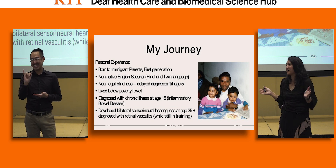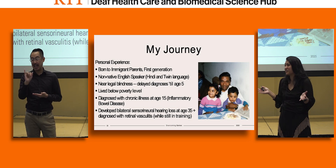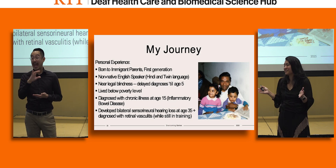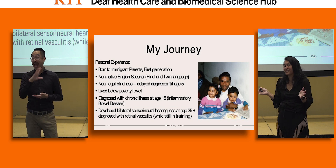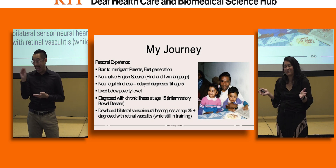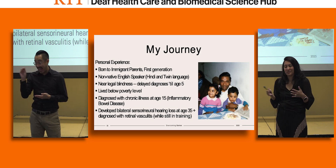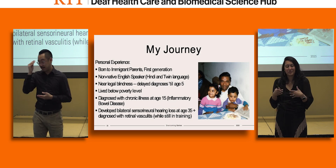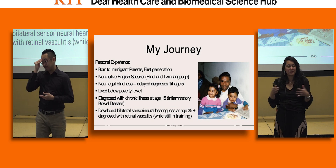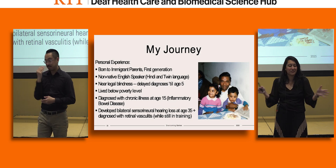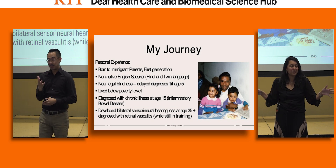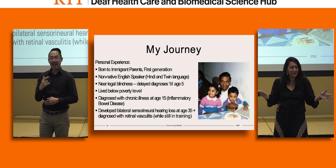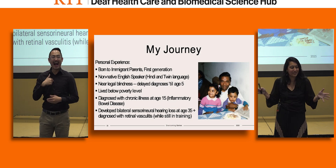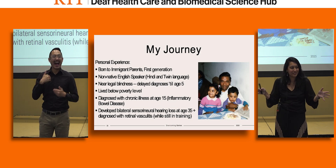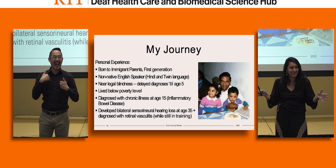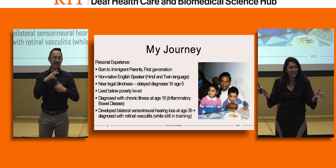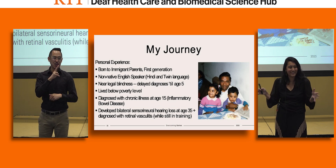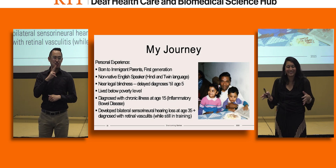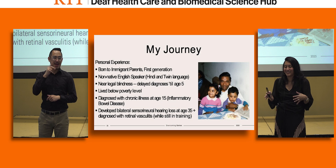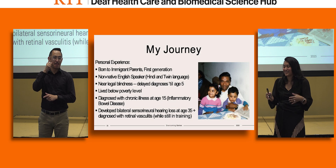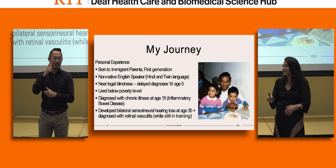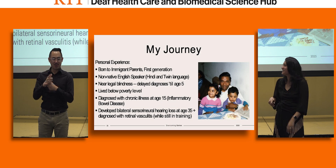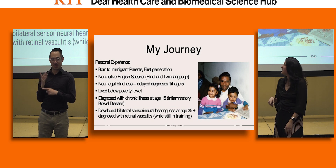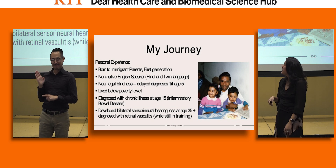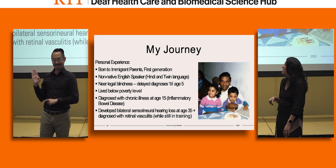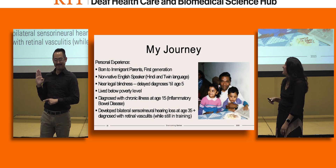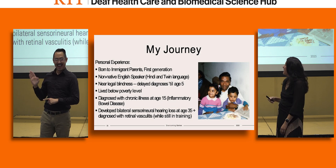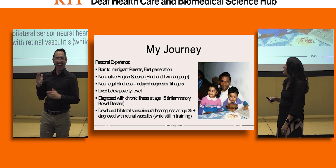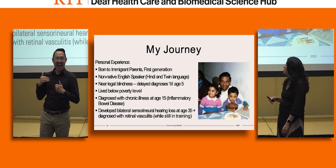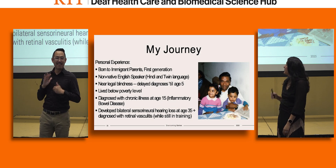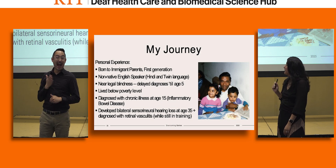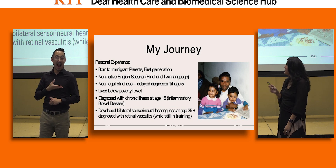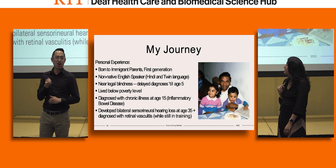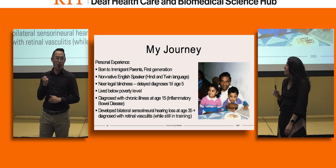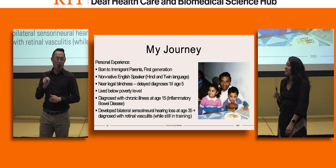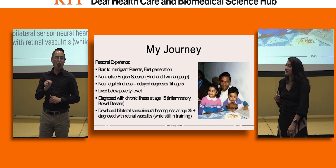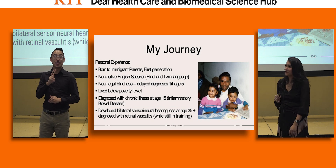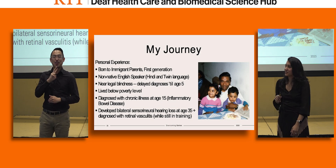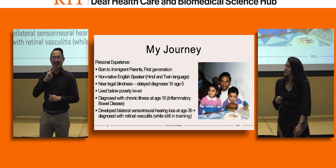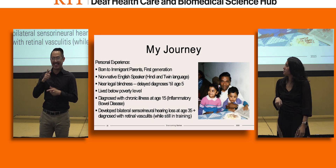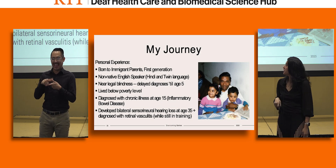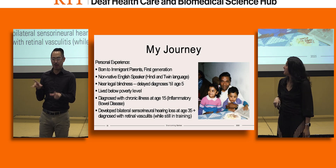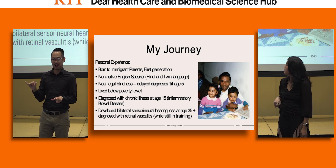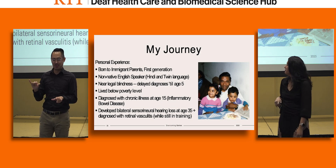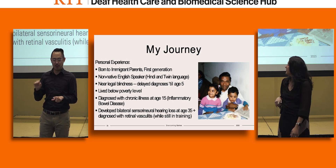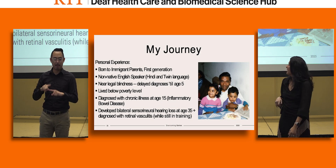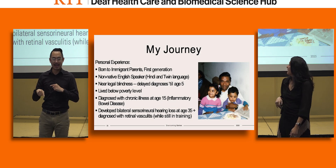that we spoke that nobody understood other than us. But I'm a non-native English speaker,